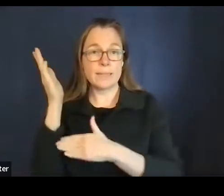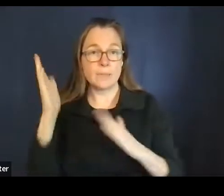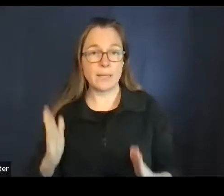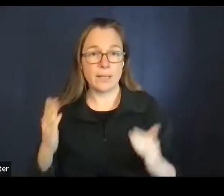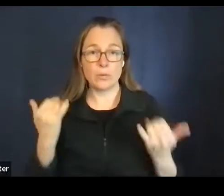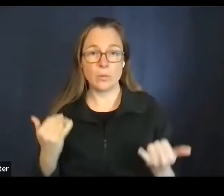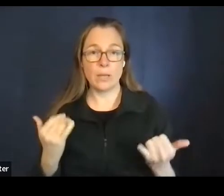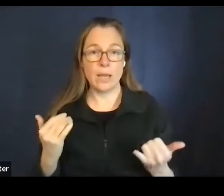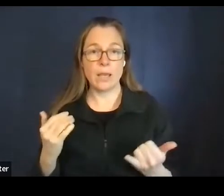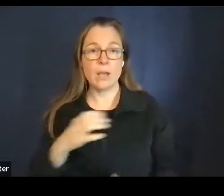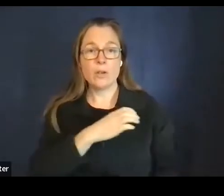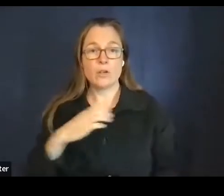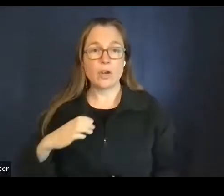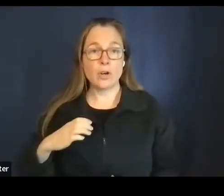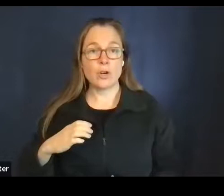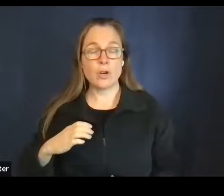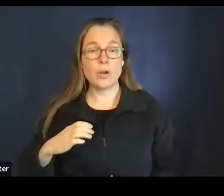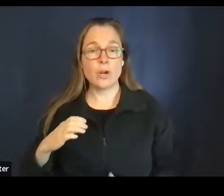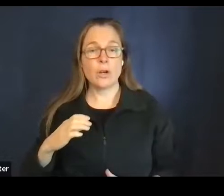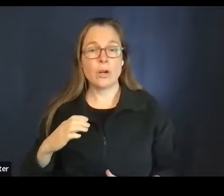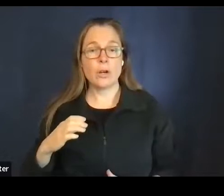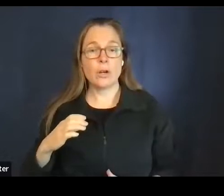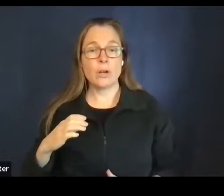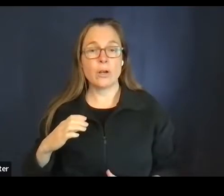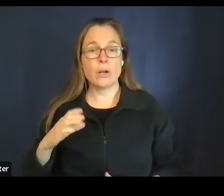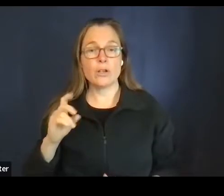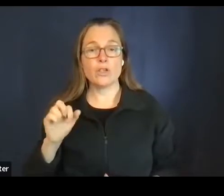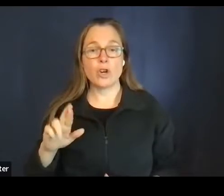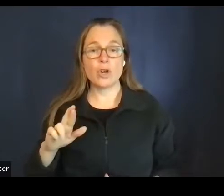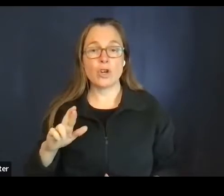Charter Commissioner co-chairs Brenda Ketah and Debra Porta.